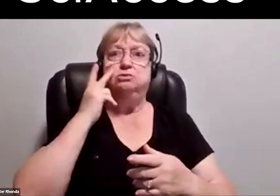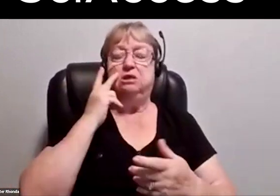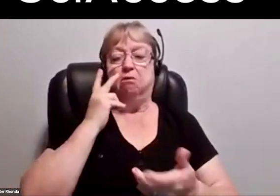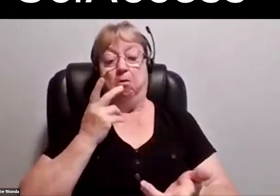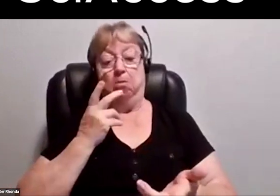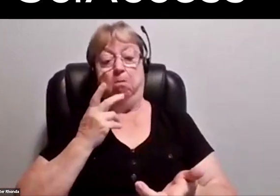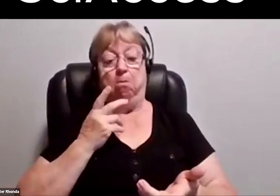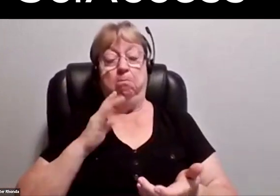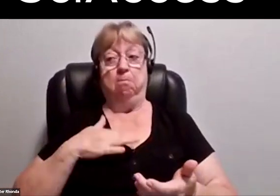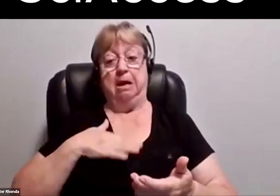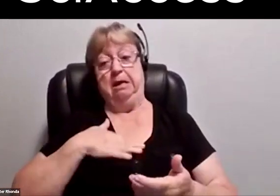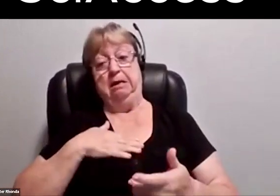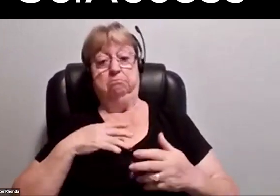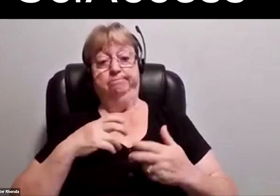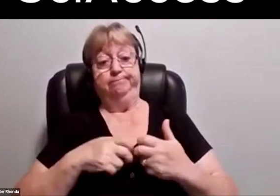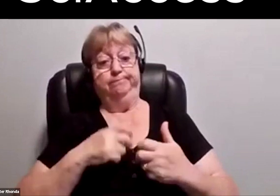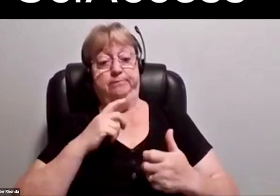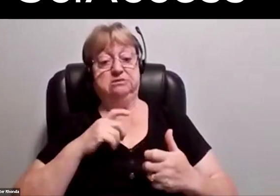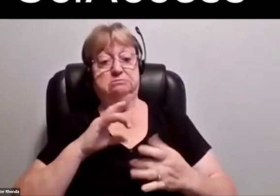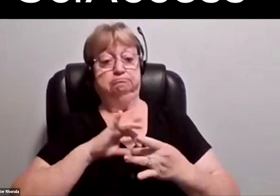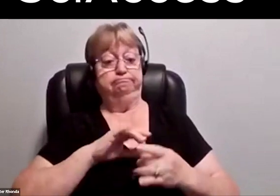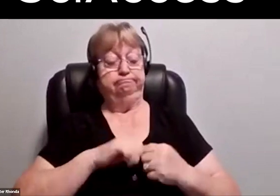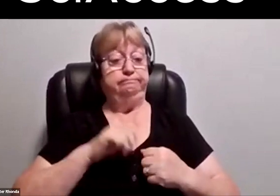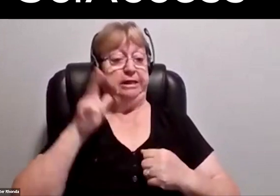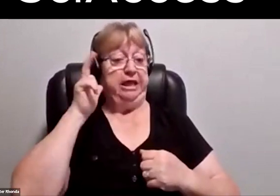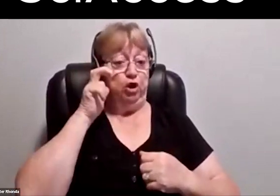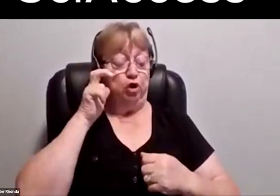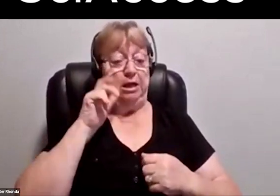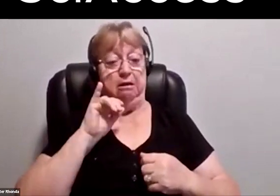and to that subject matter and many of the issues are,